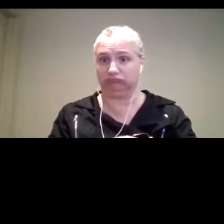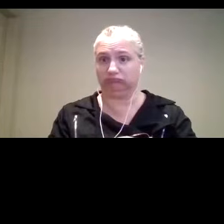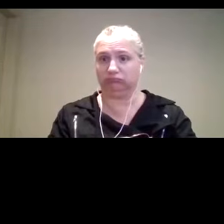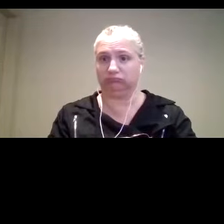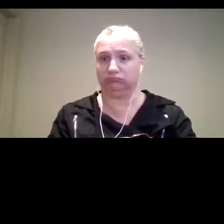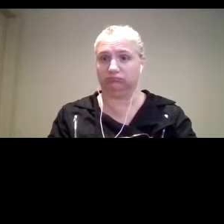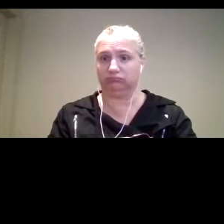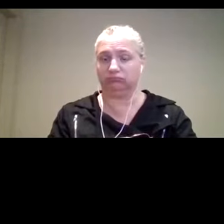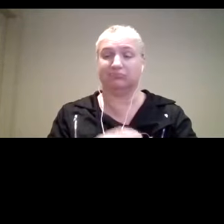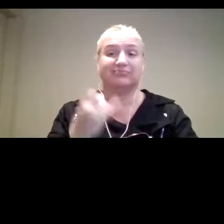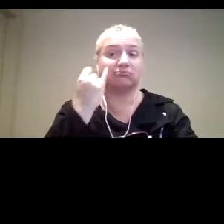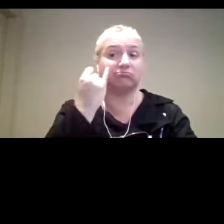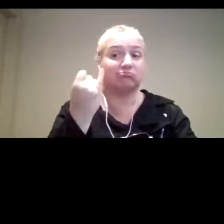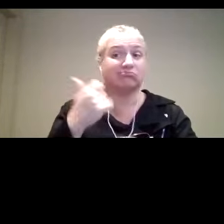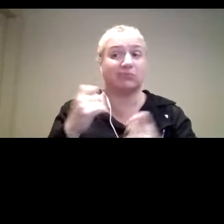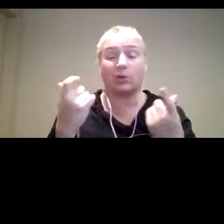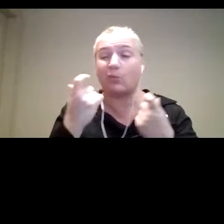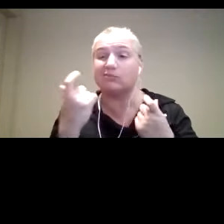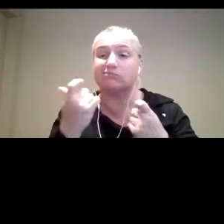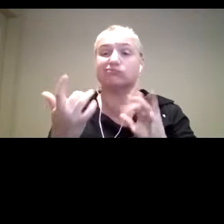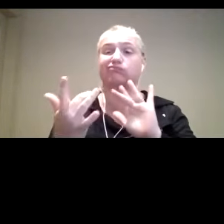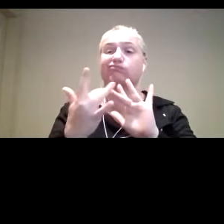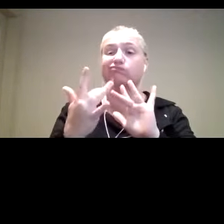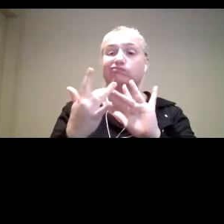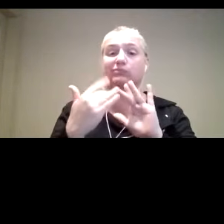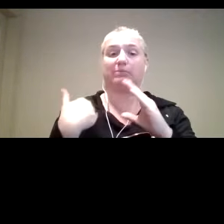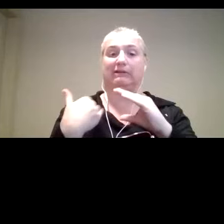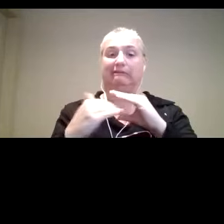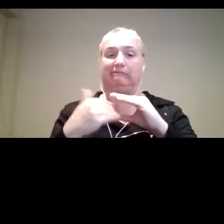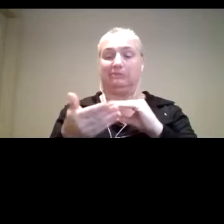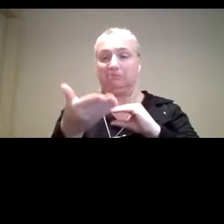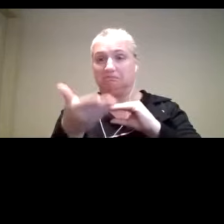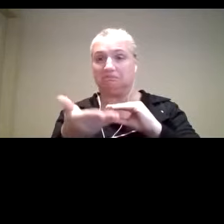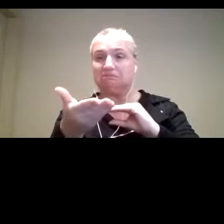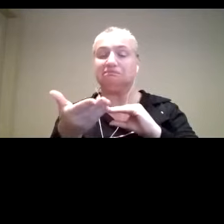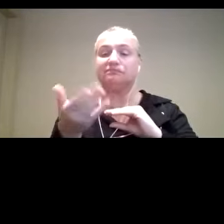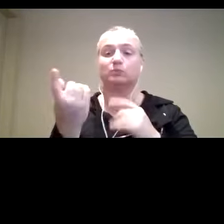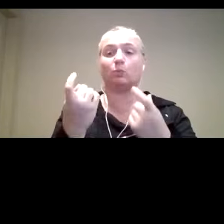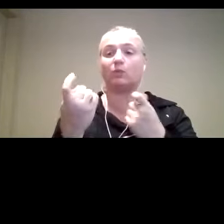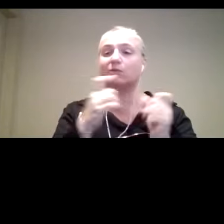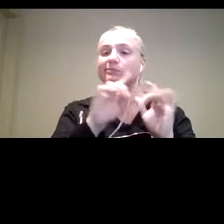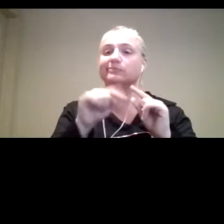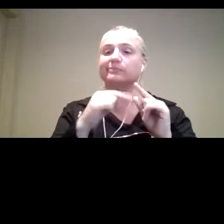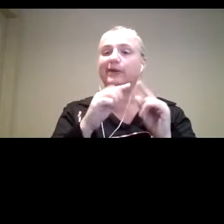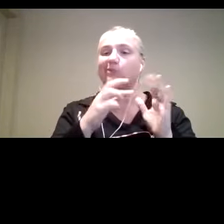So, if you have any questions, you can contact me. There's my email. If you have questions about this research that I'm doing,